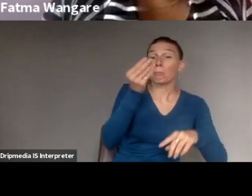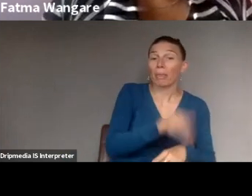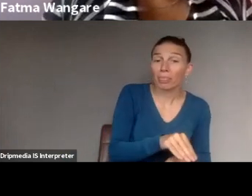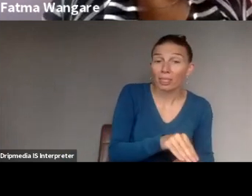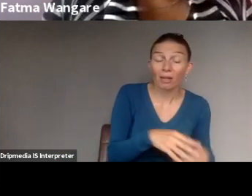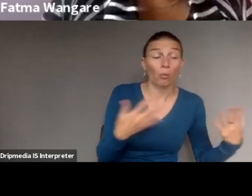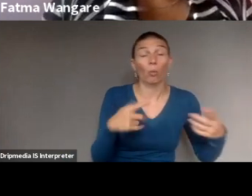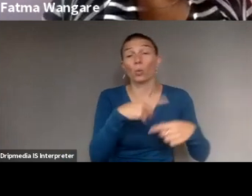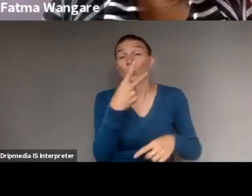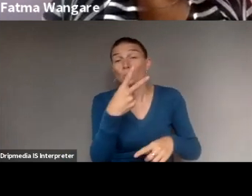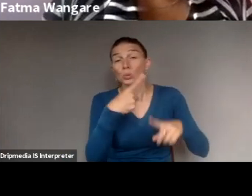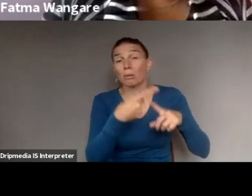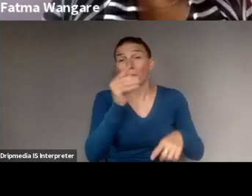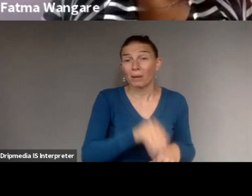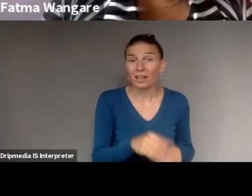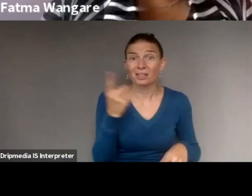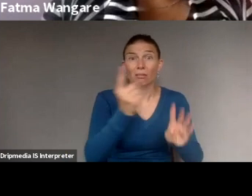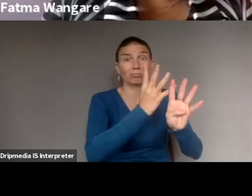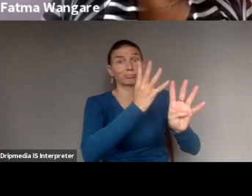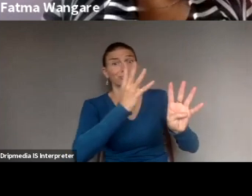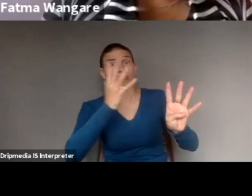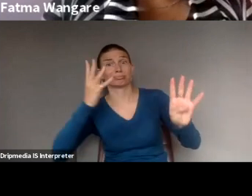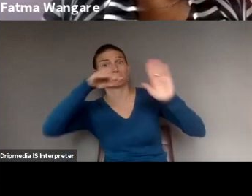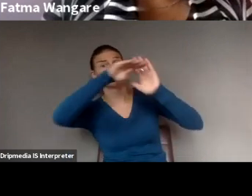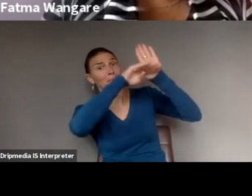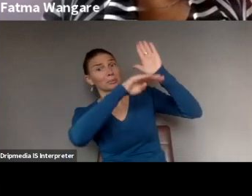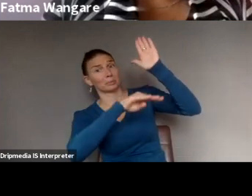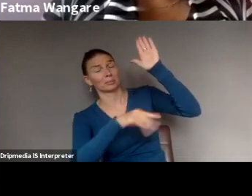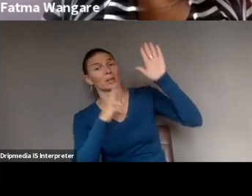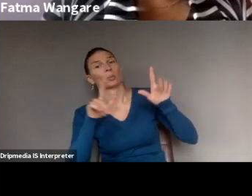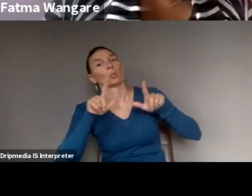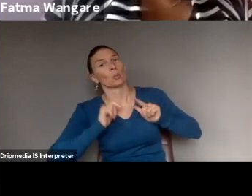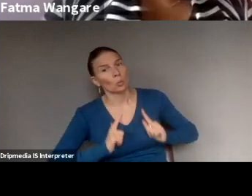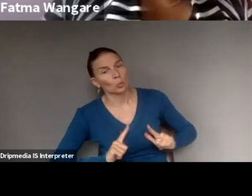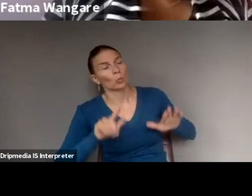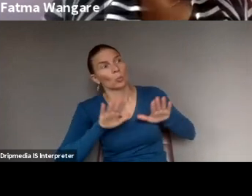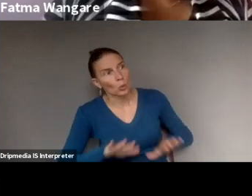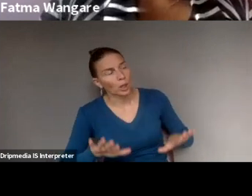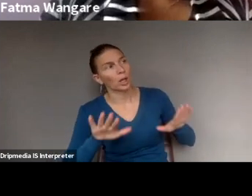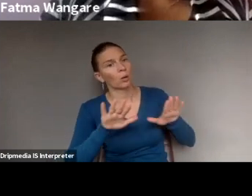So you can imagine the number of people with disabilities who wait to be assessed with the medical teams.